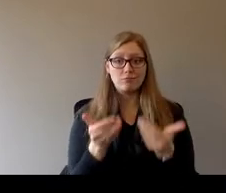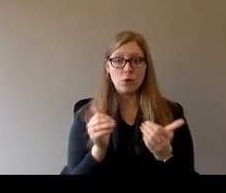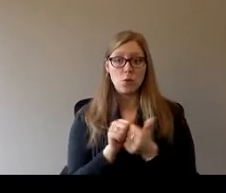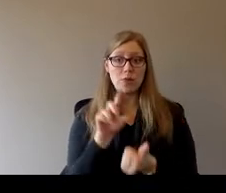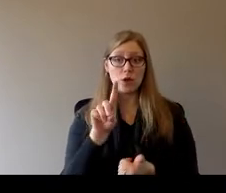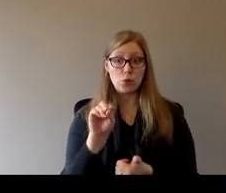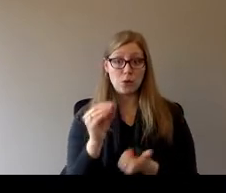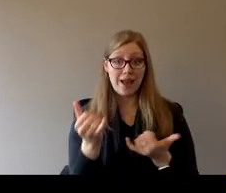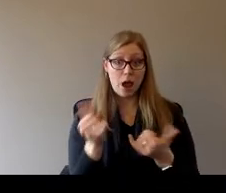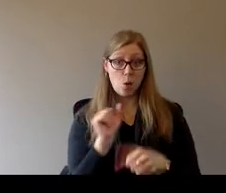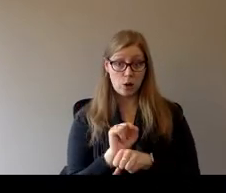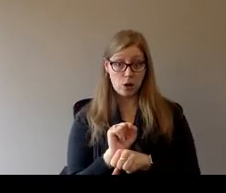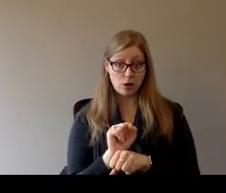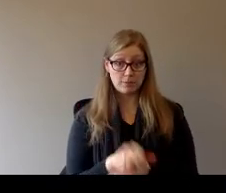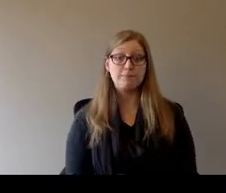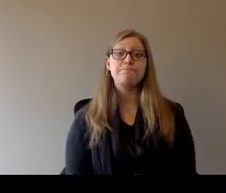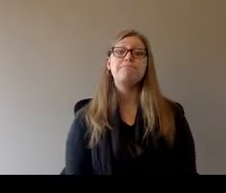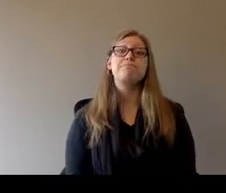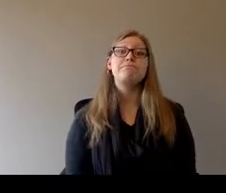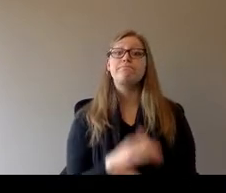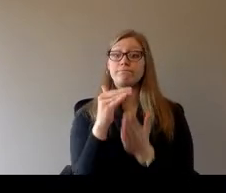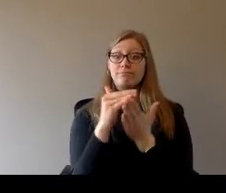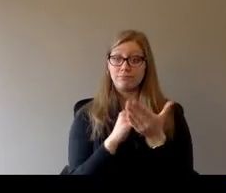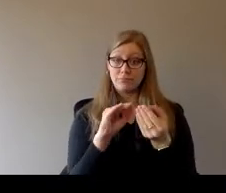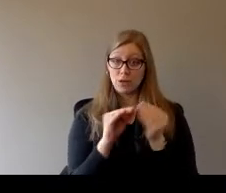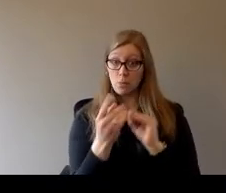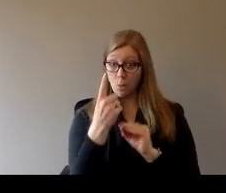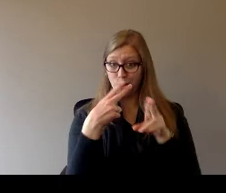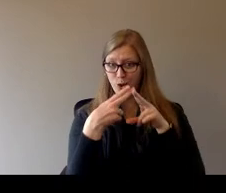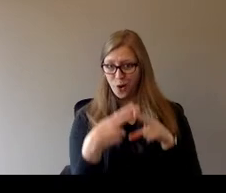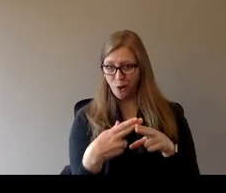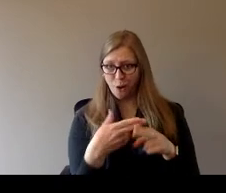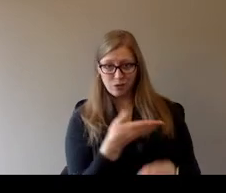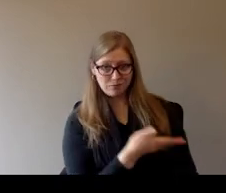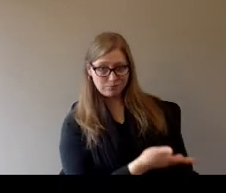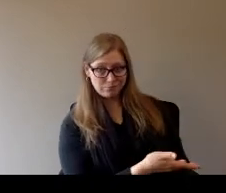So lesson number one is called: Distance Learning Expectations and Routines.